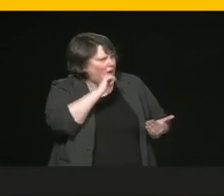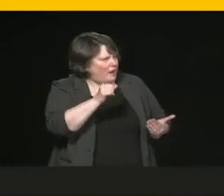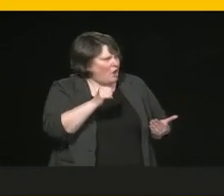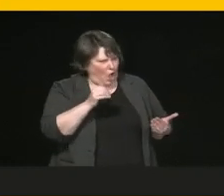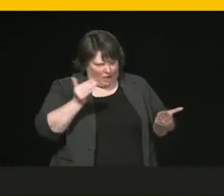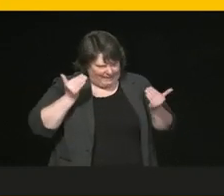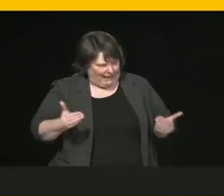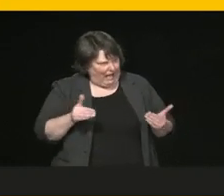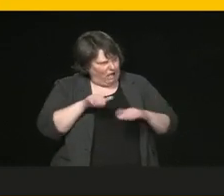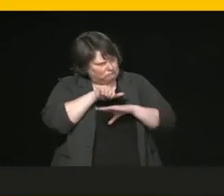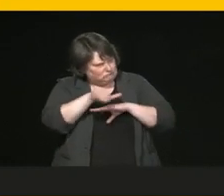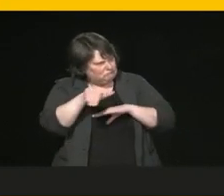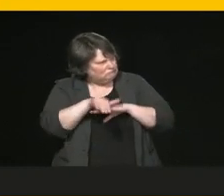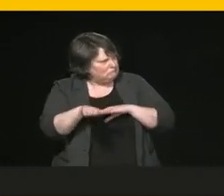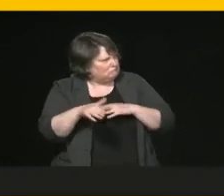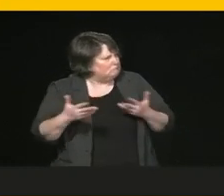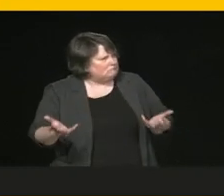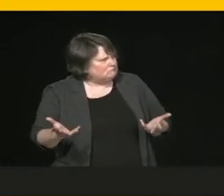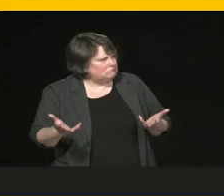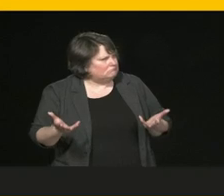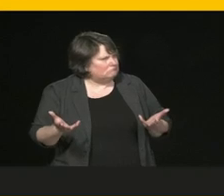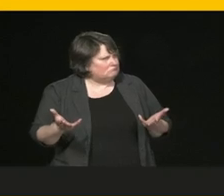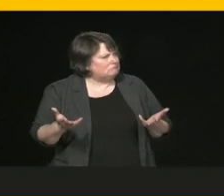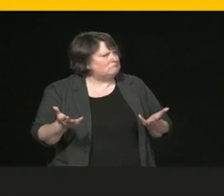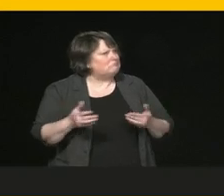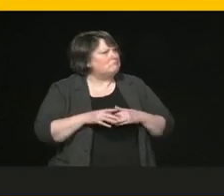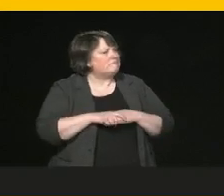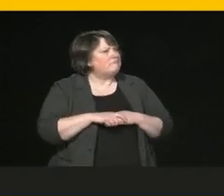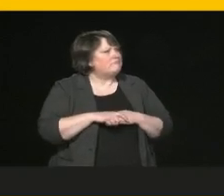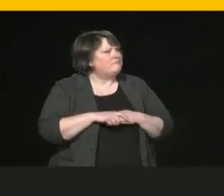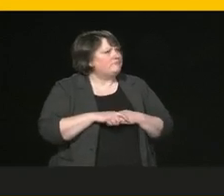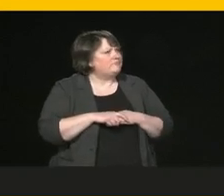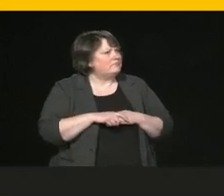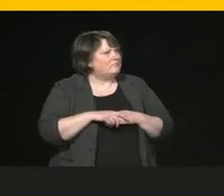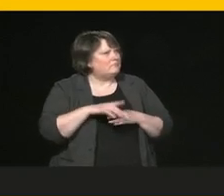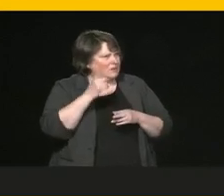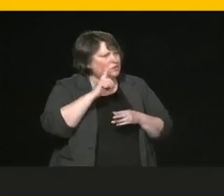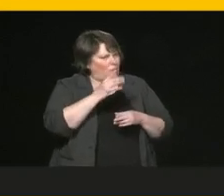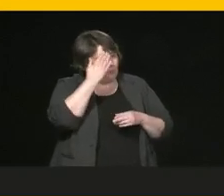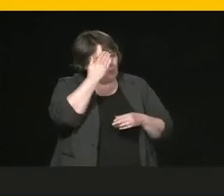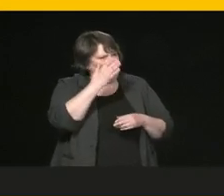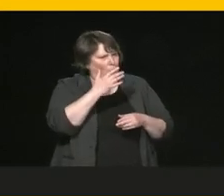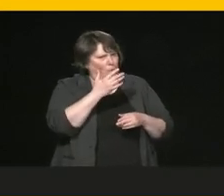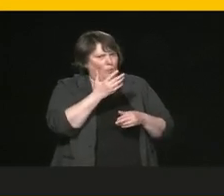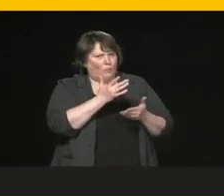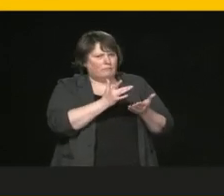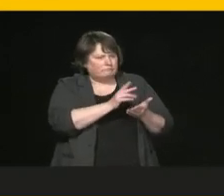QUEBEC SAID YESTERDAY WE NEED PEOPLE ON THE GROUND NOW. WHY NOTHING BEING DONE RIGHT